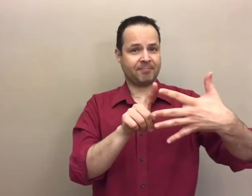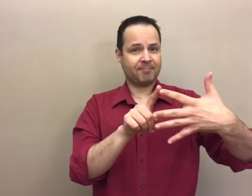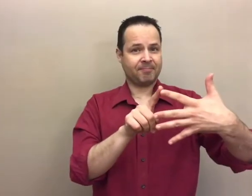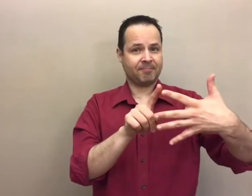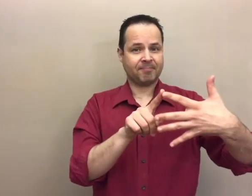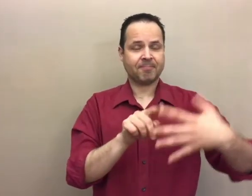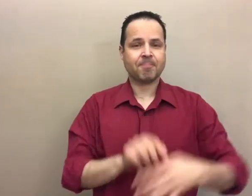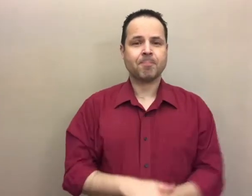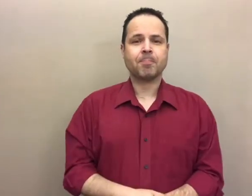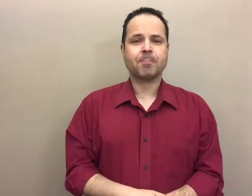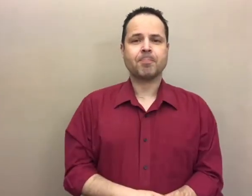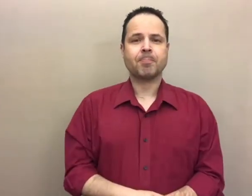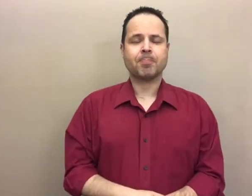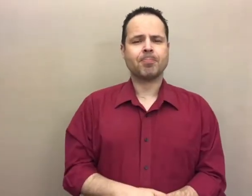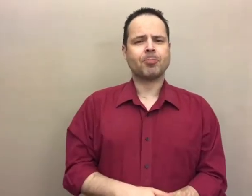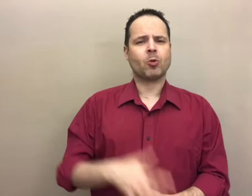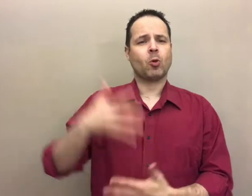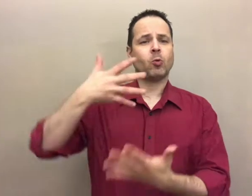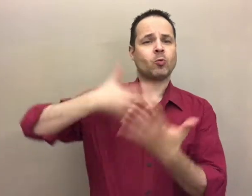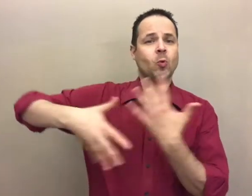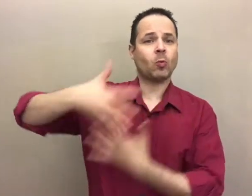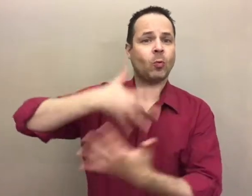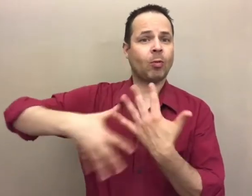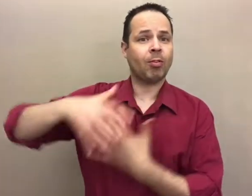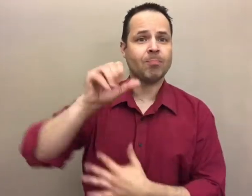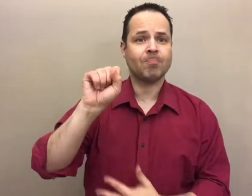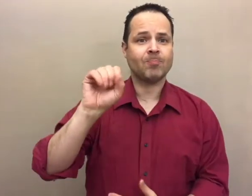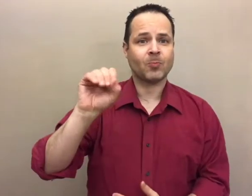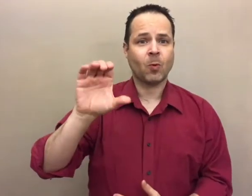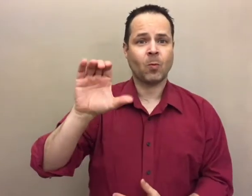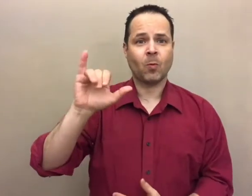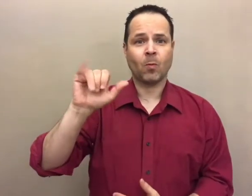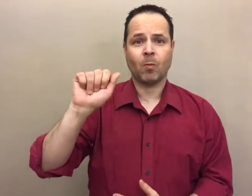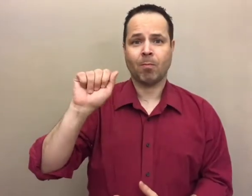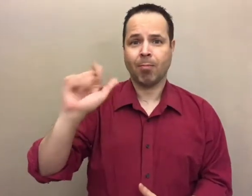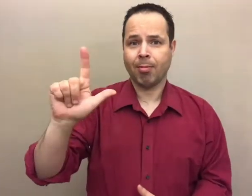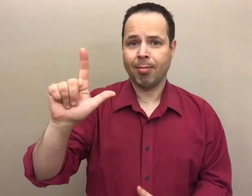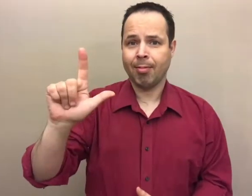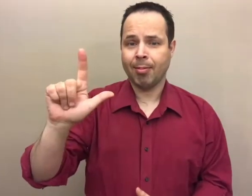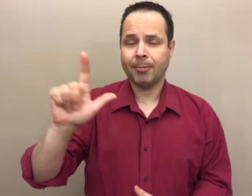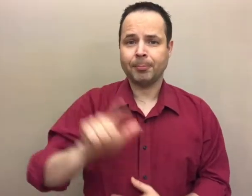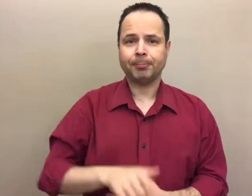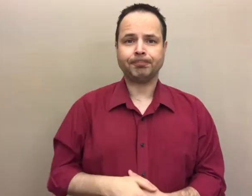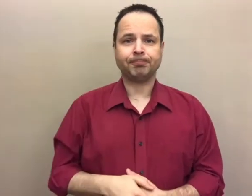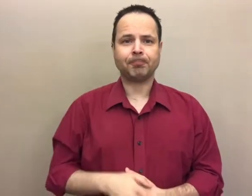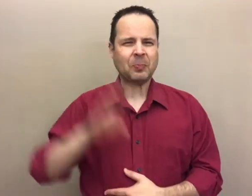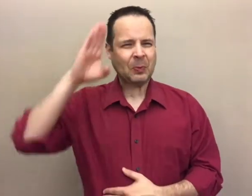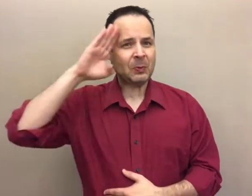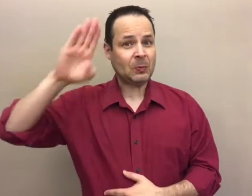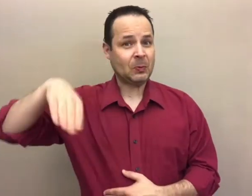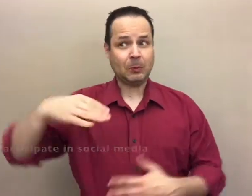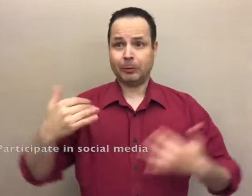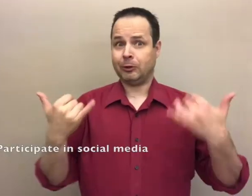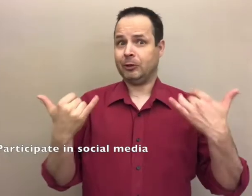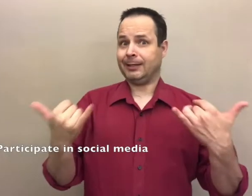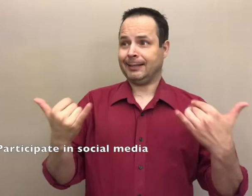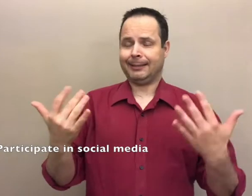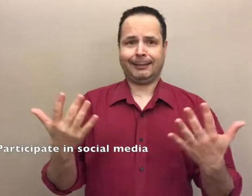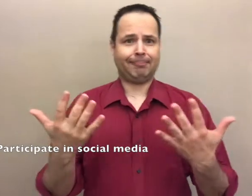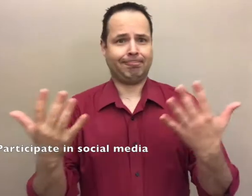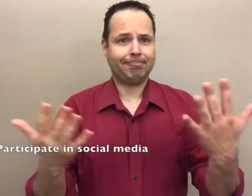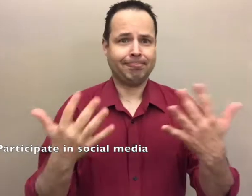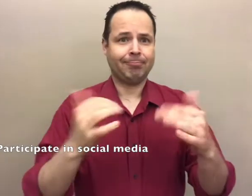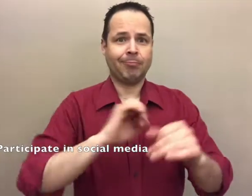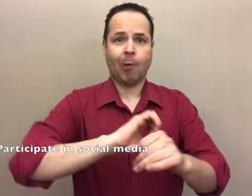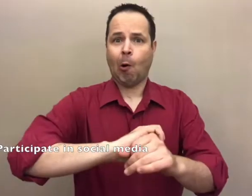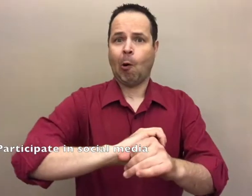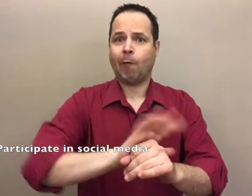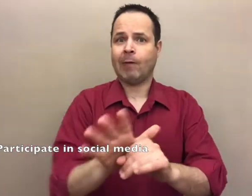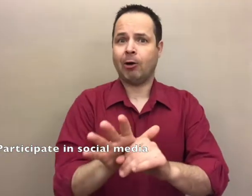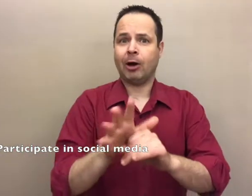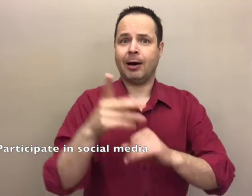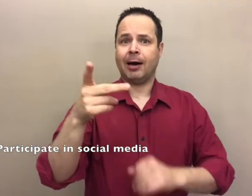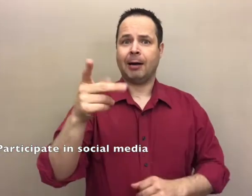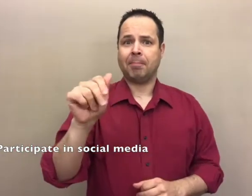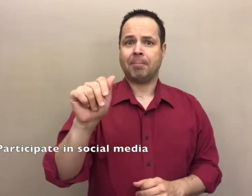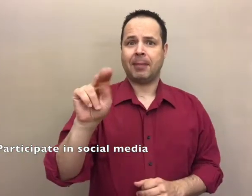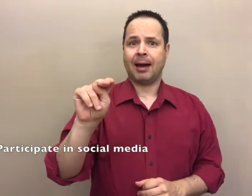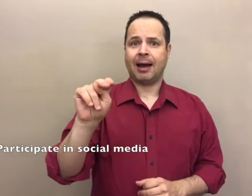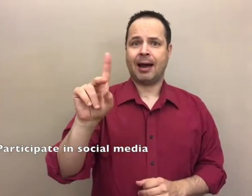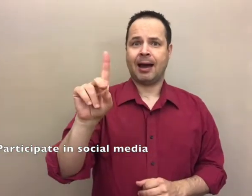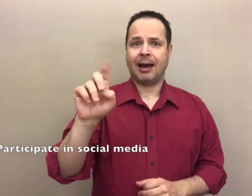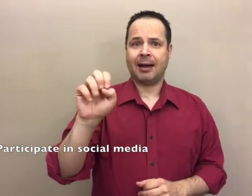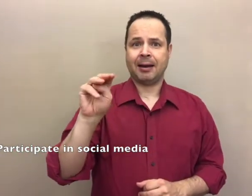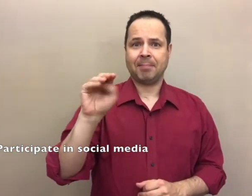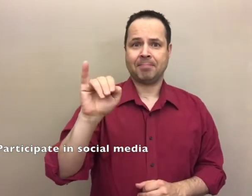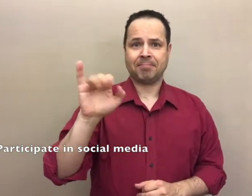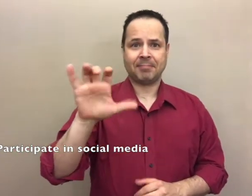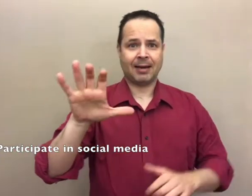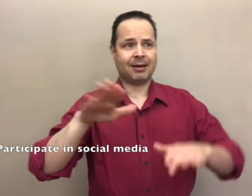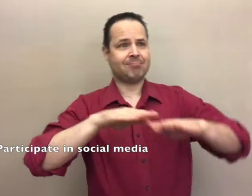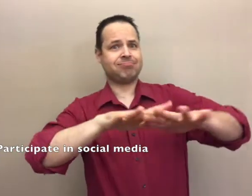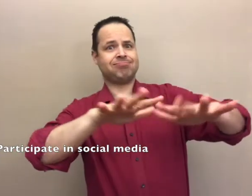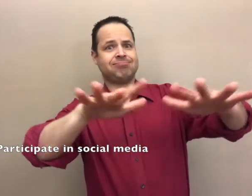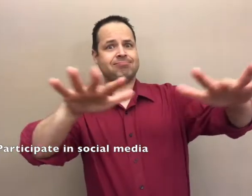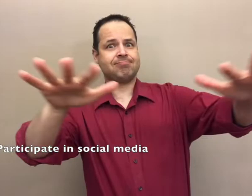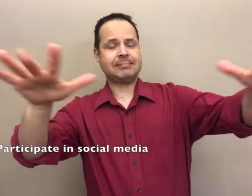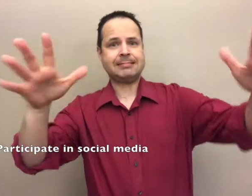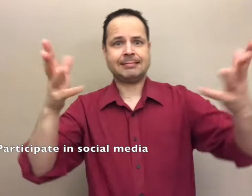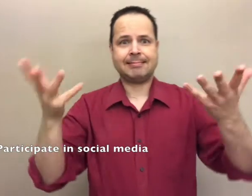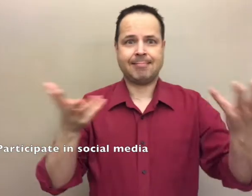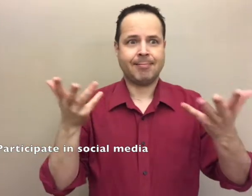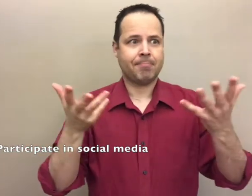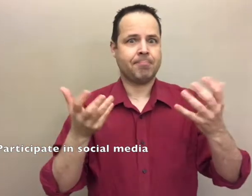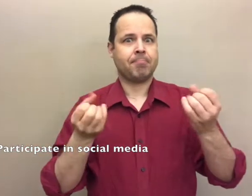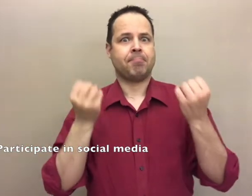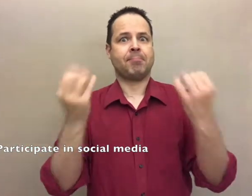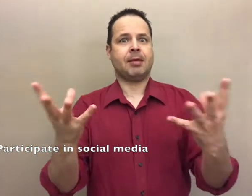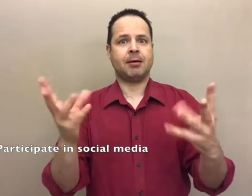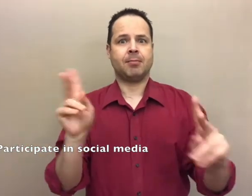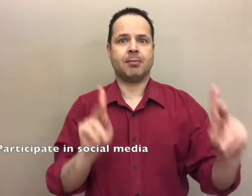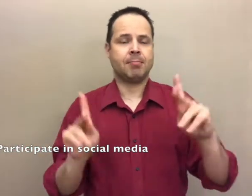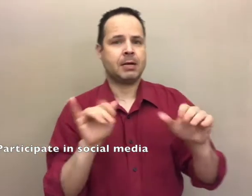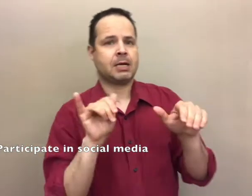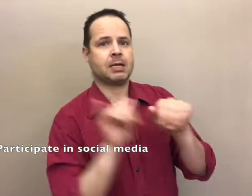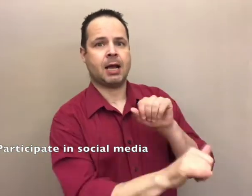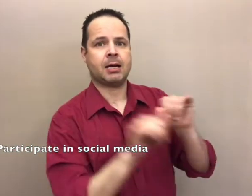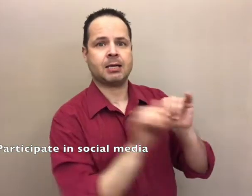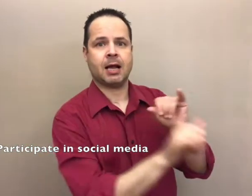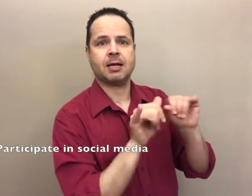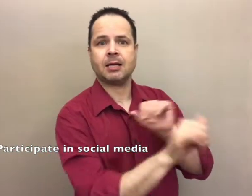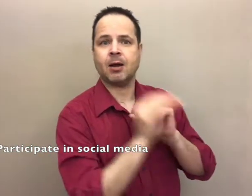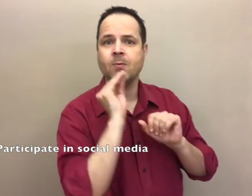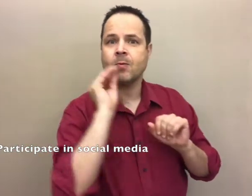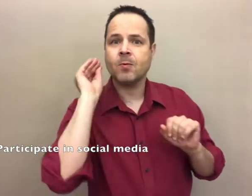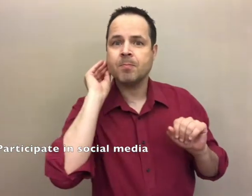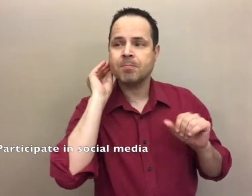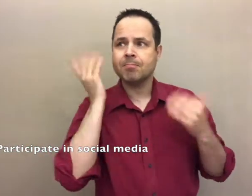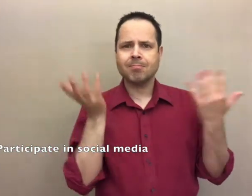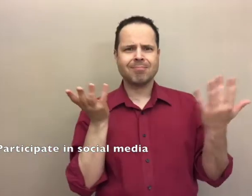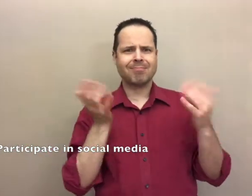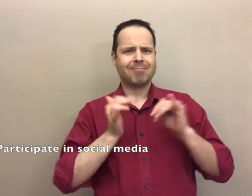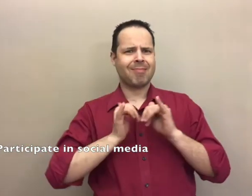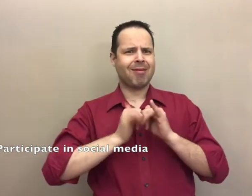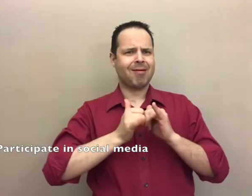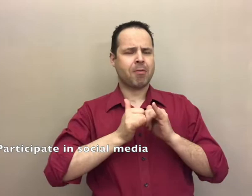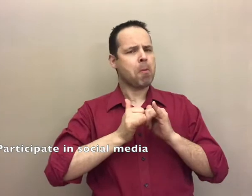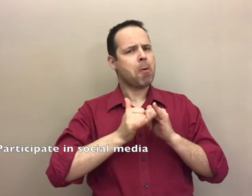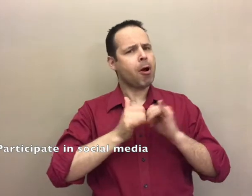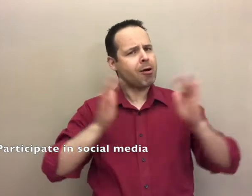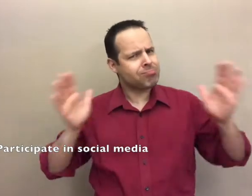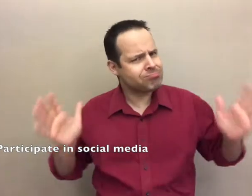Second tip: Social. As we are now dealing with coronavirus pandemic, and so many people are staying home. How do you stay social?